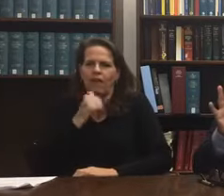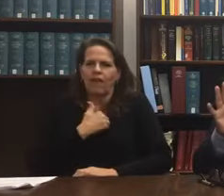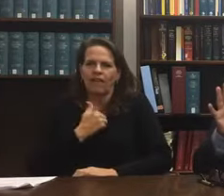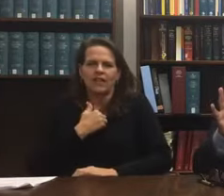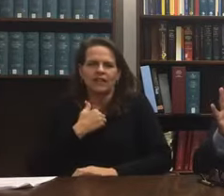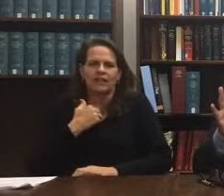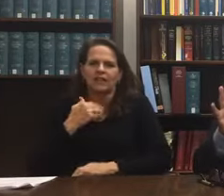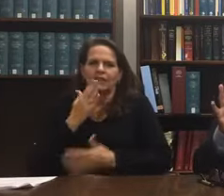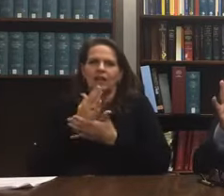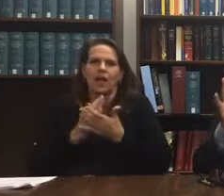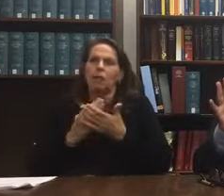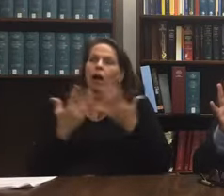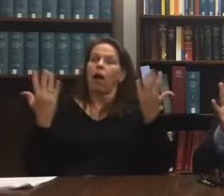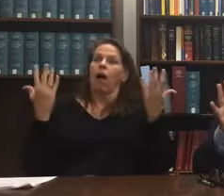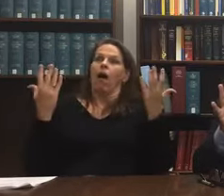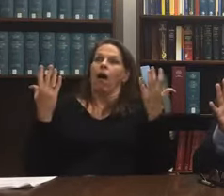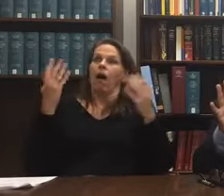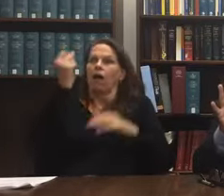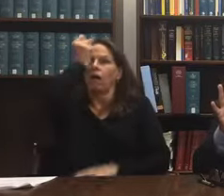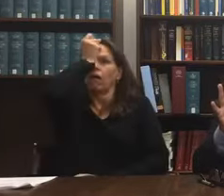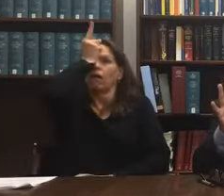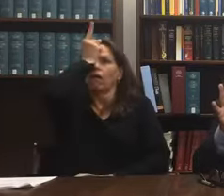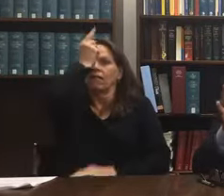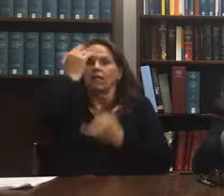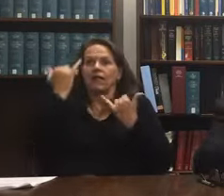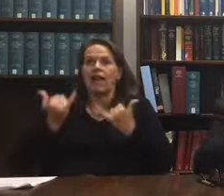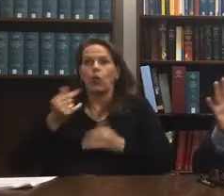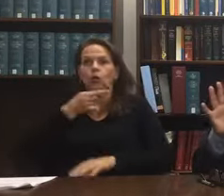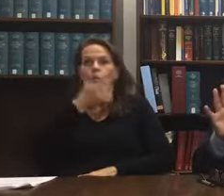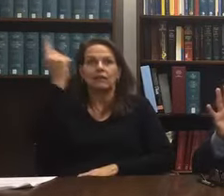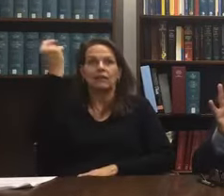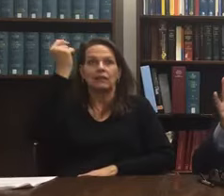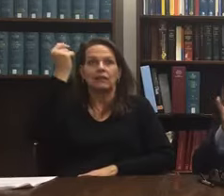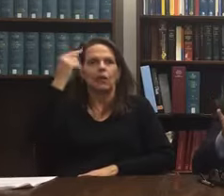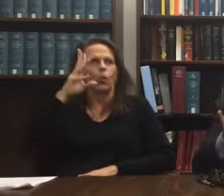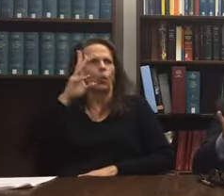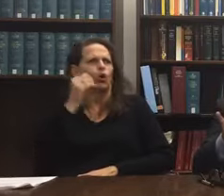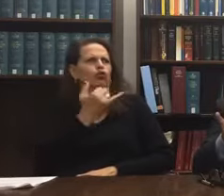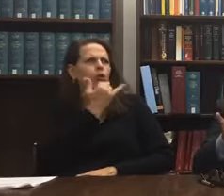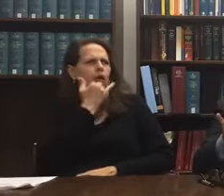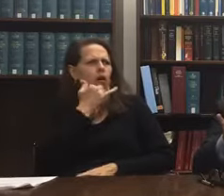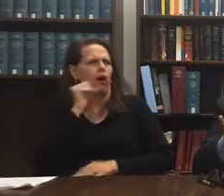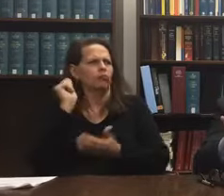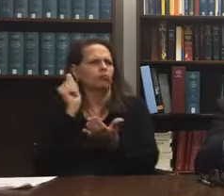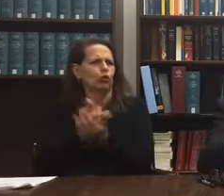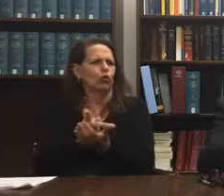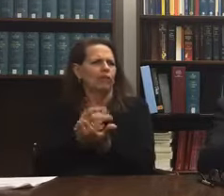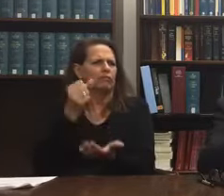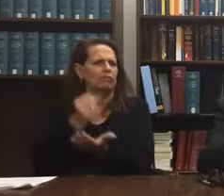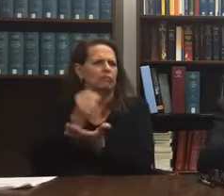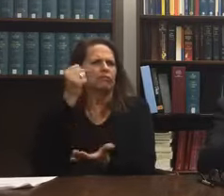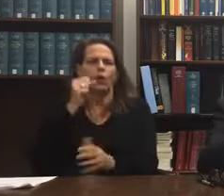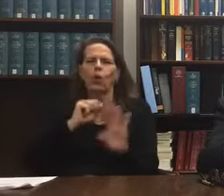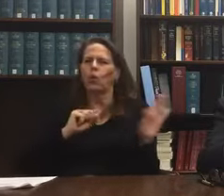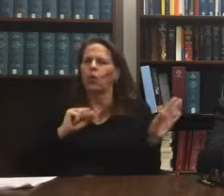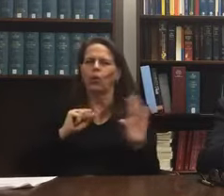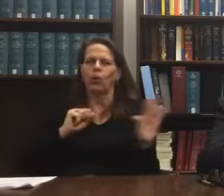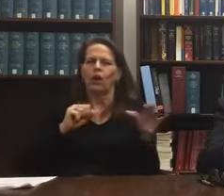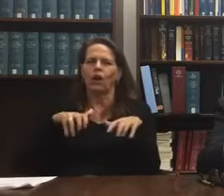moment and say wow now that you've testified we were totally wrong I approve the service they're not the audience the hearing officer is so you